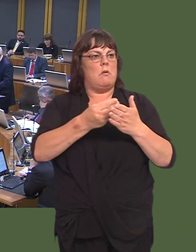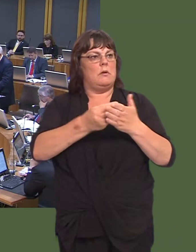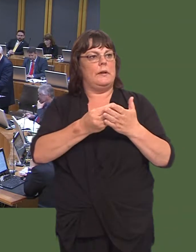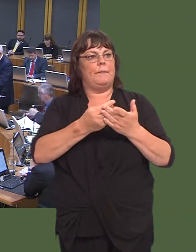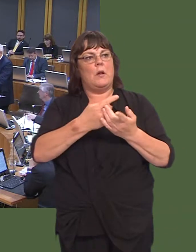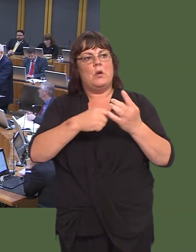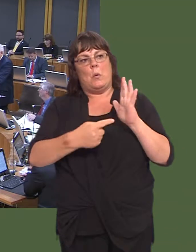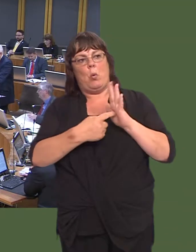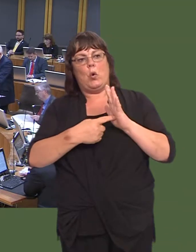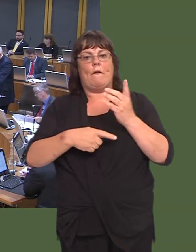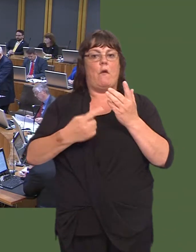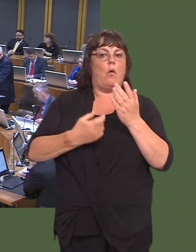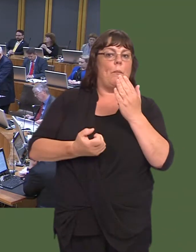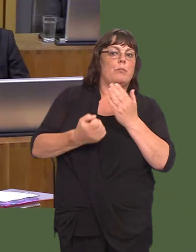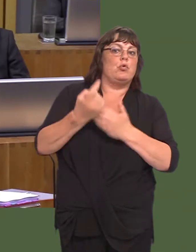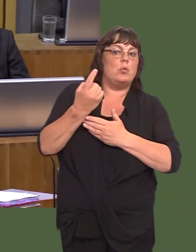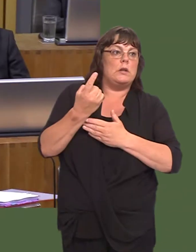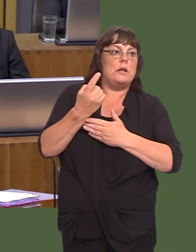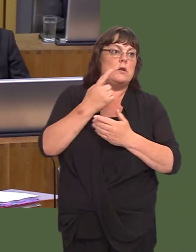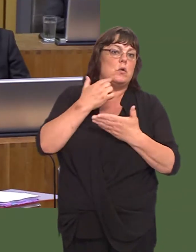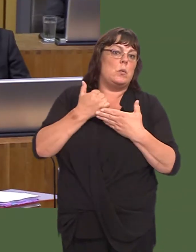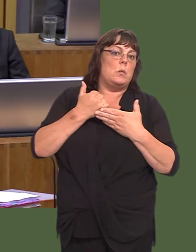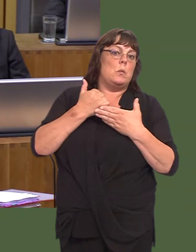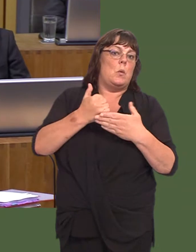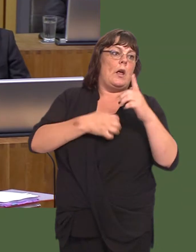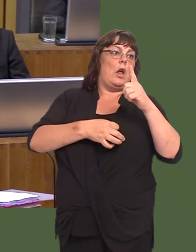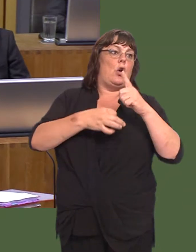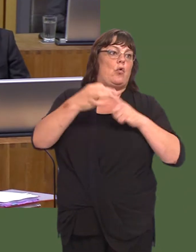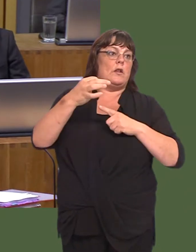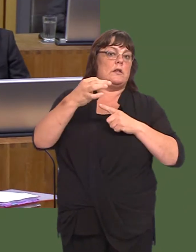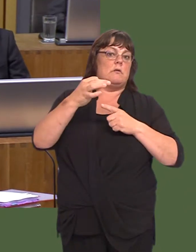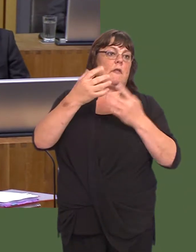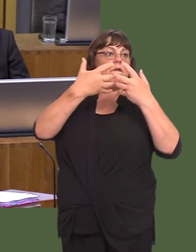so it is vitally important that we unlock all opportunities to boost infrastructure investment.